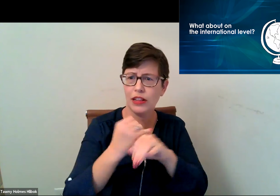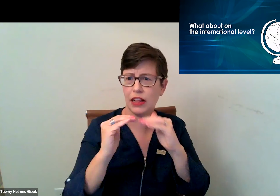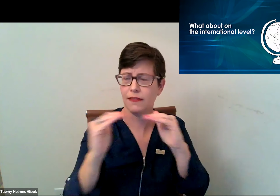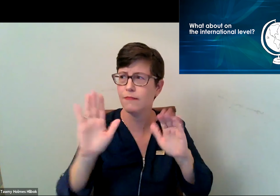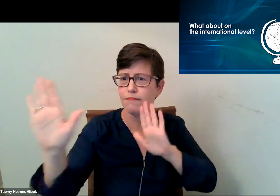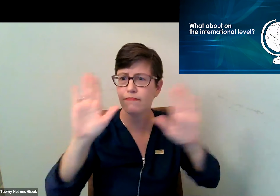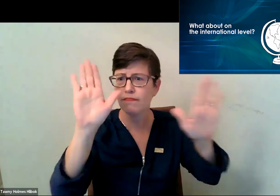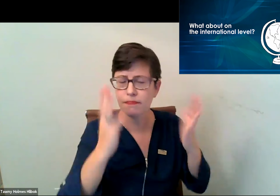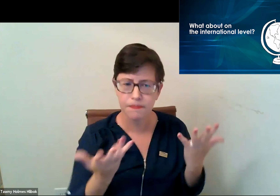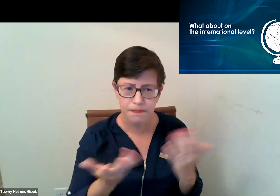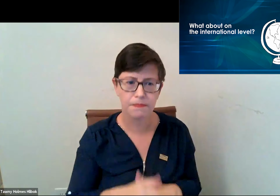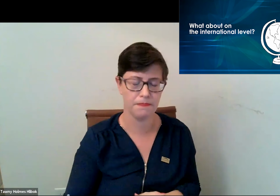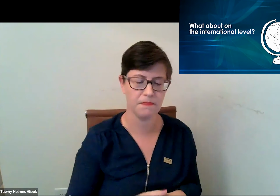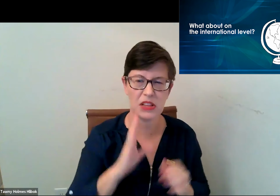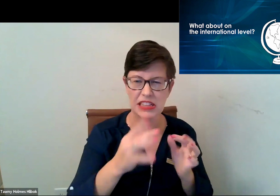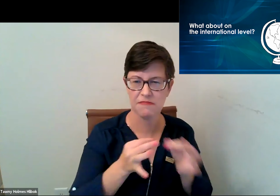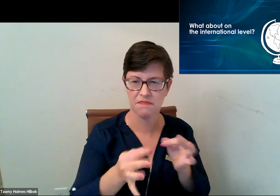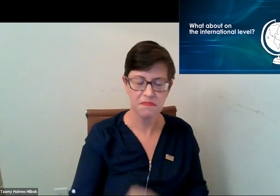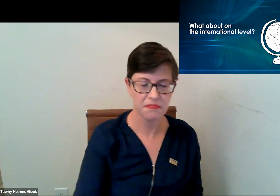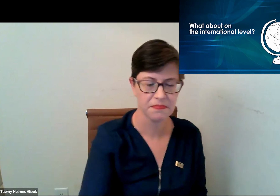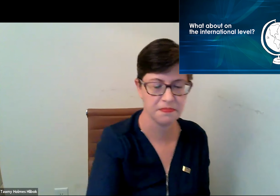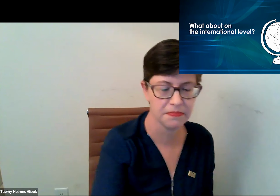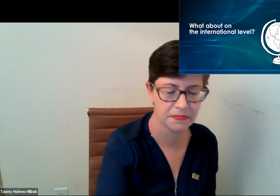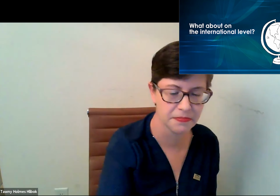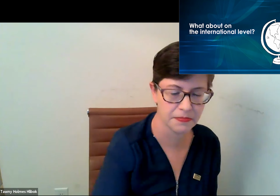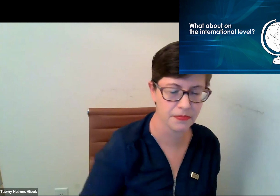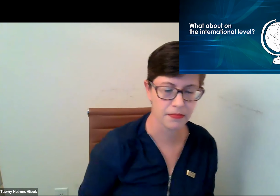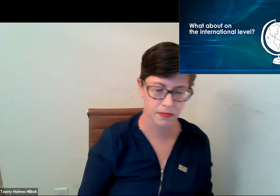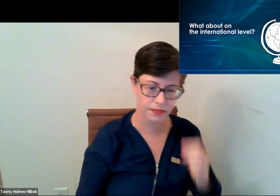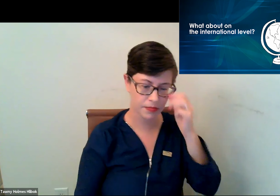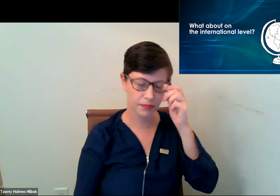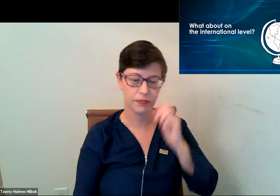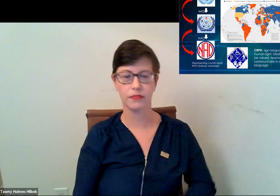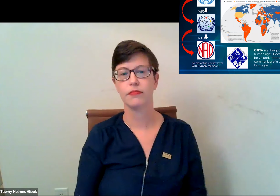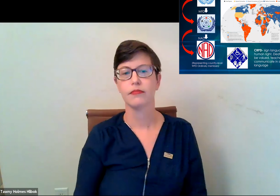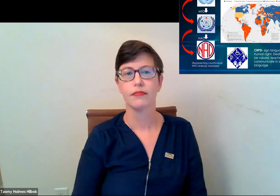So what do we know on an international level about these other countries now i'm going to talk a little bit about that.